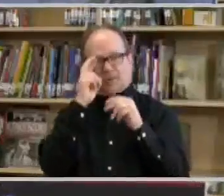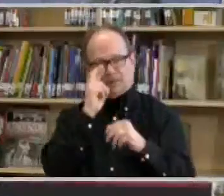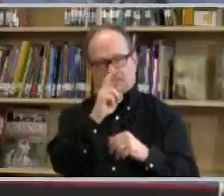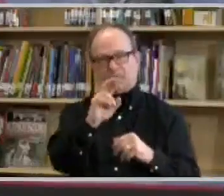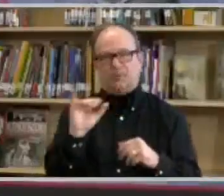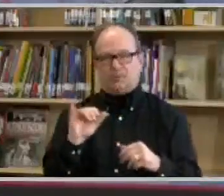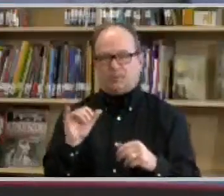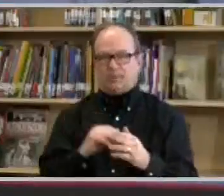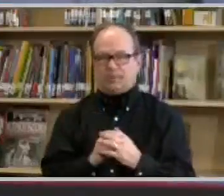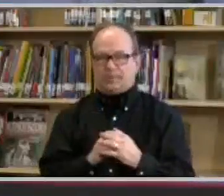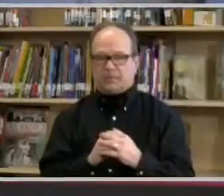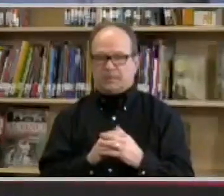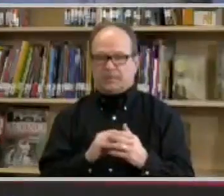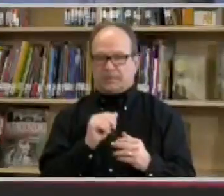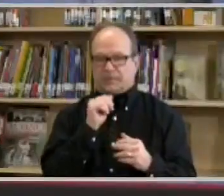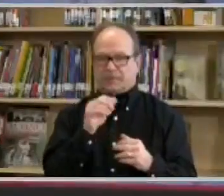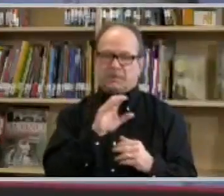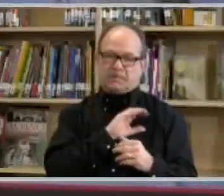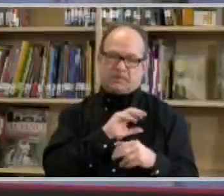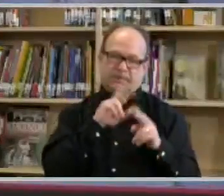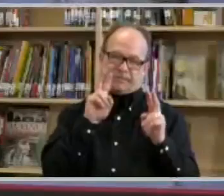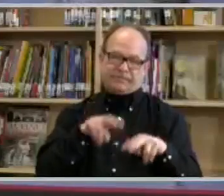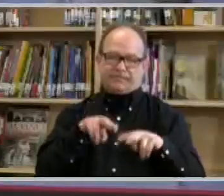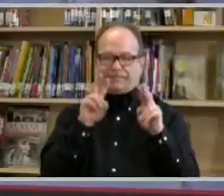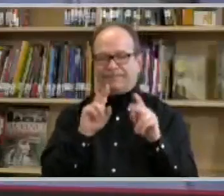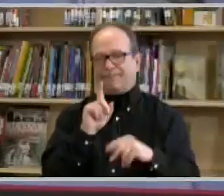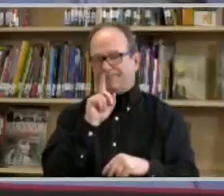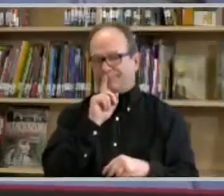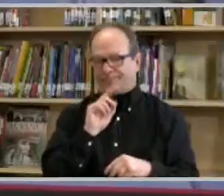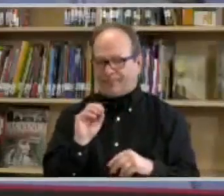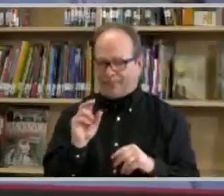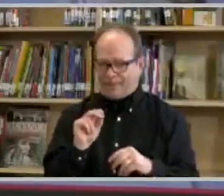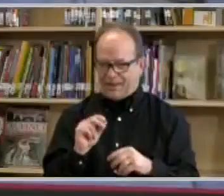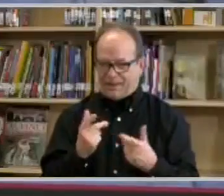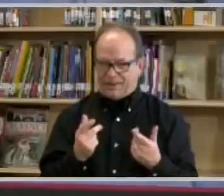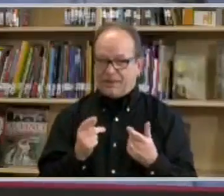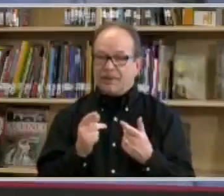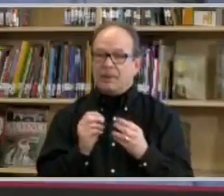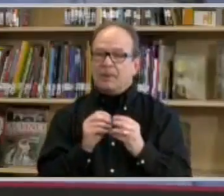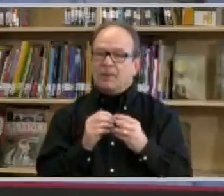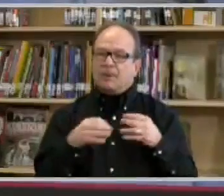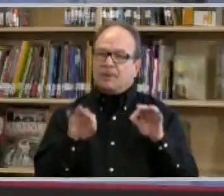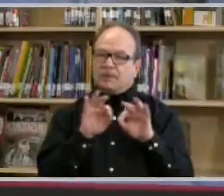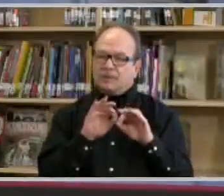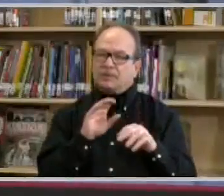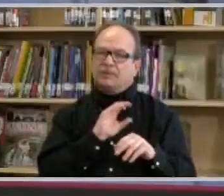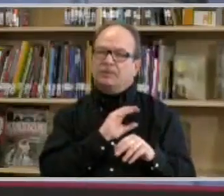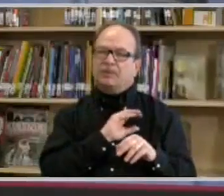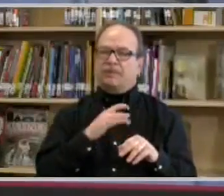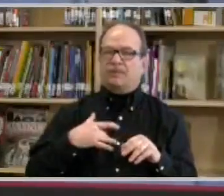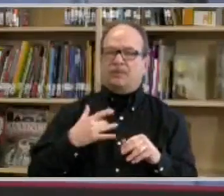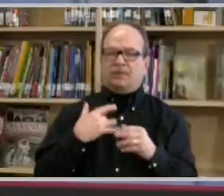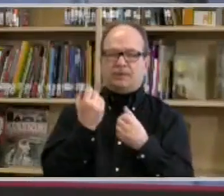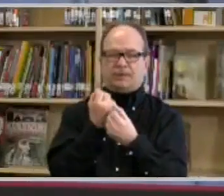INSTEAD OF LOOK DOWN LEVEL BECAUSE OF MY POSITION AS AN OFFICER. AND I THINK THE MORE OFFICER